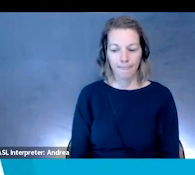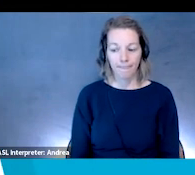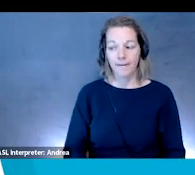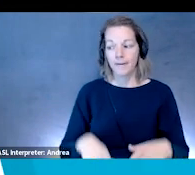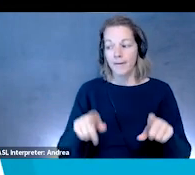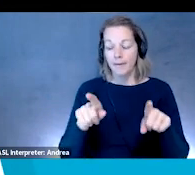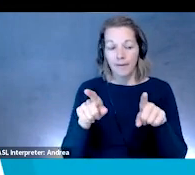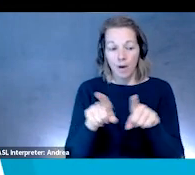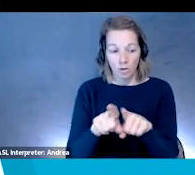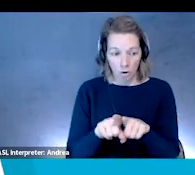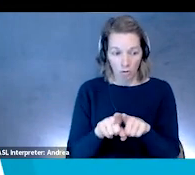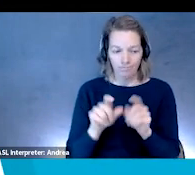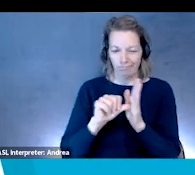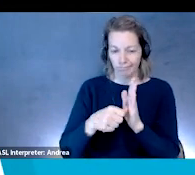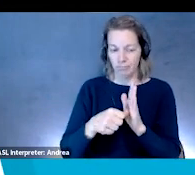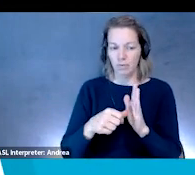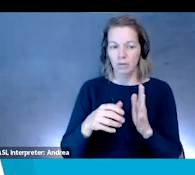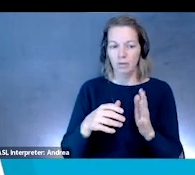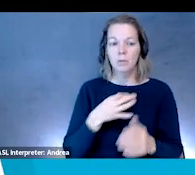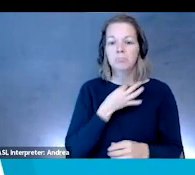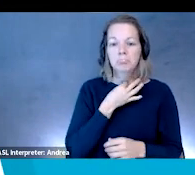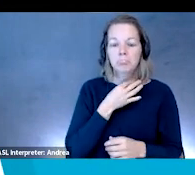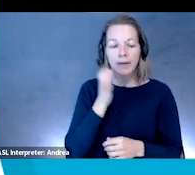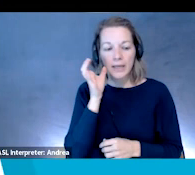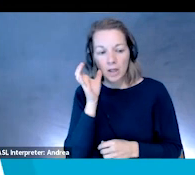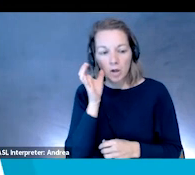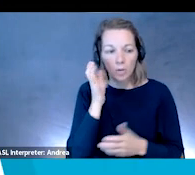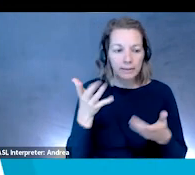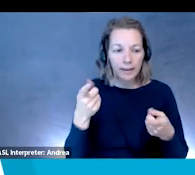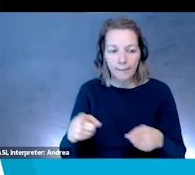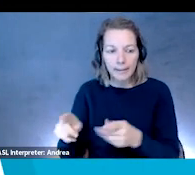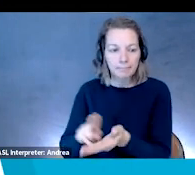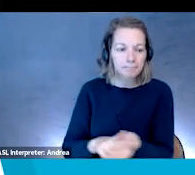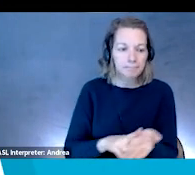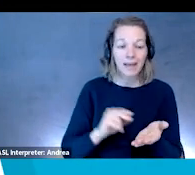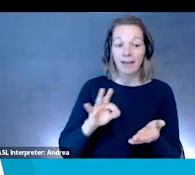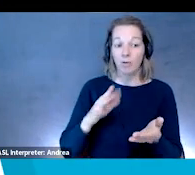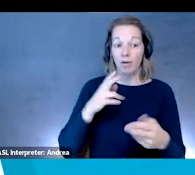WEBSITE, WWW. EQUIP FOR